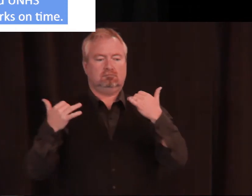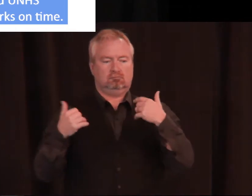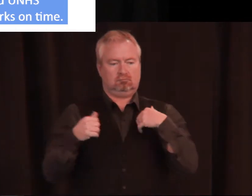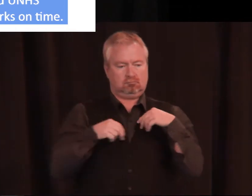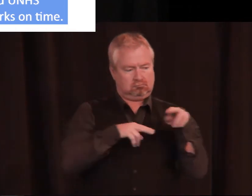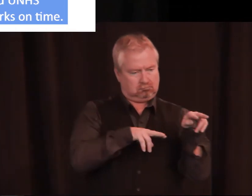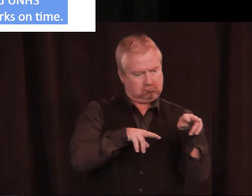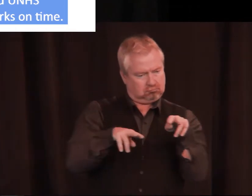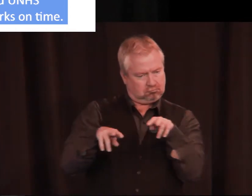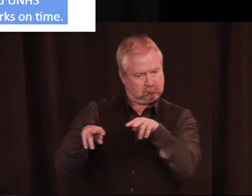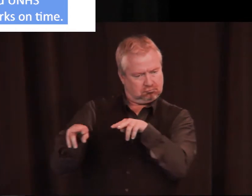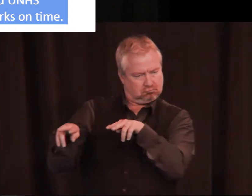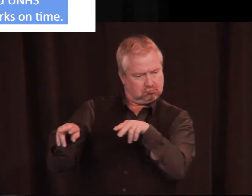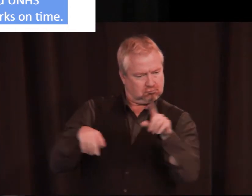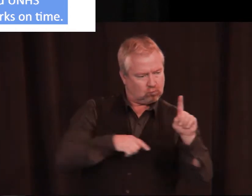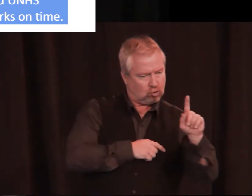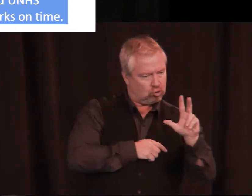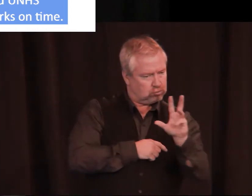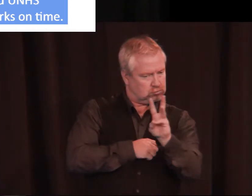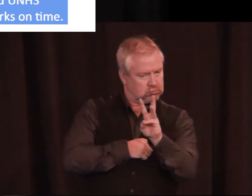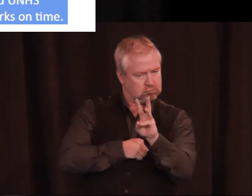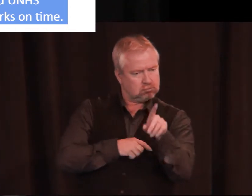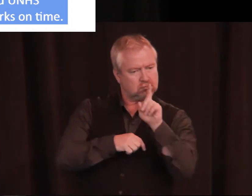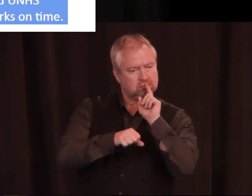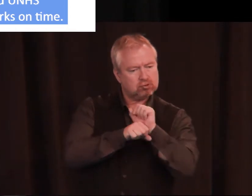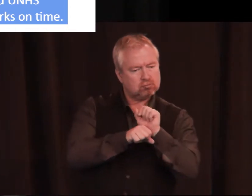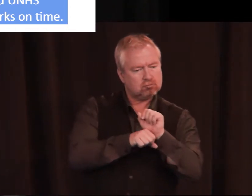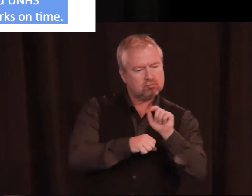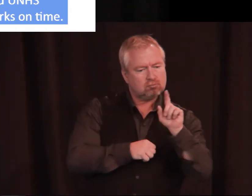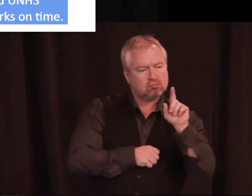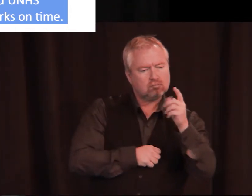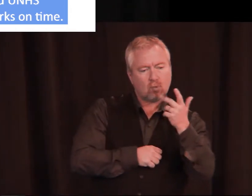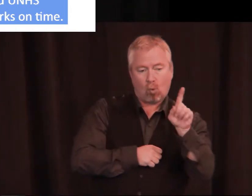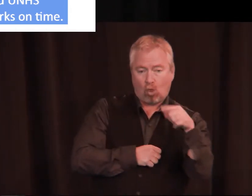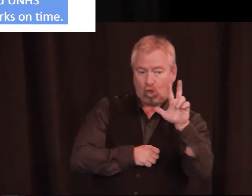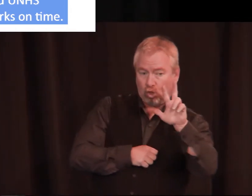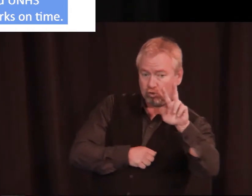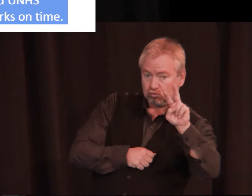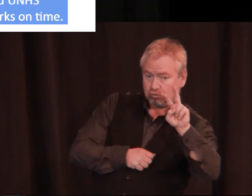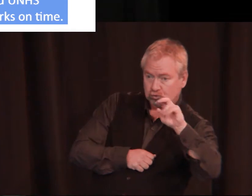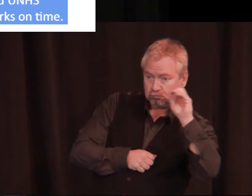The 1-3-6 and we found that only 32% who referred on the newborn hearing screen